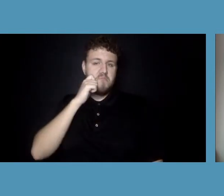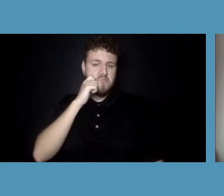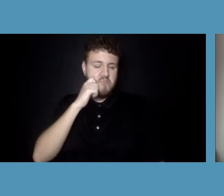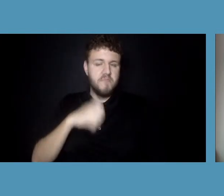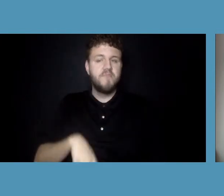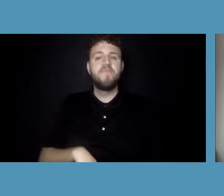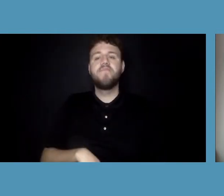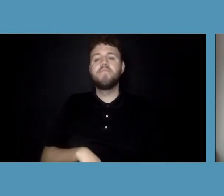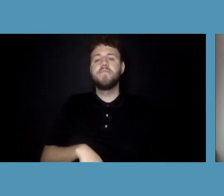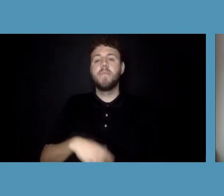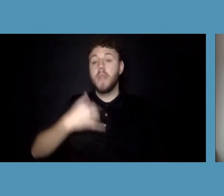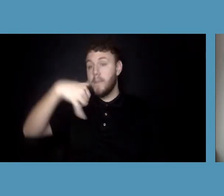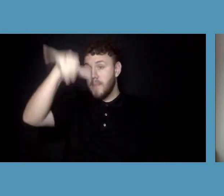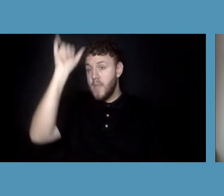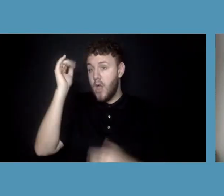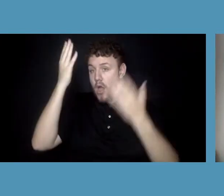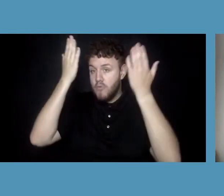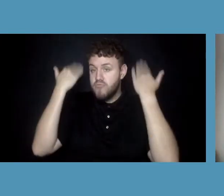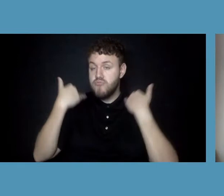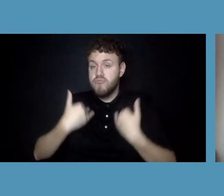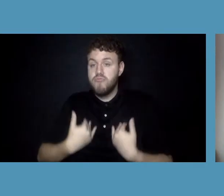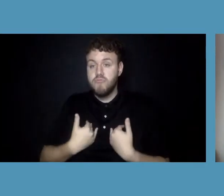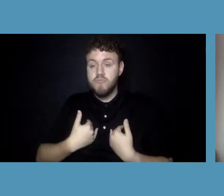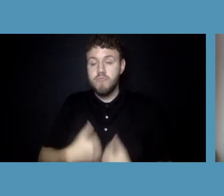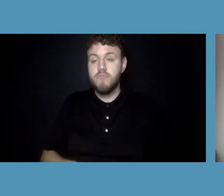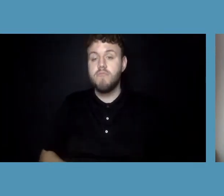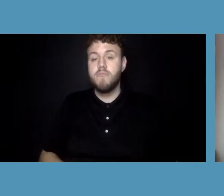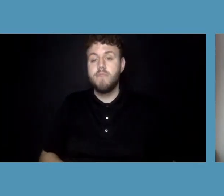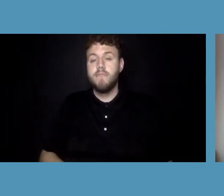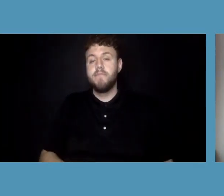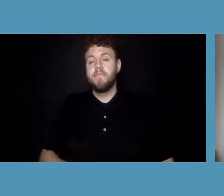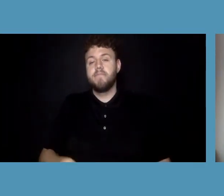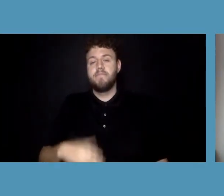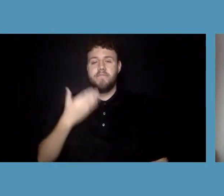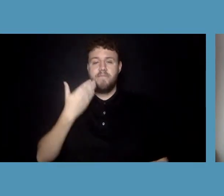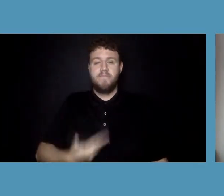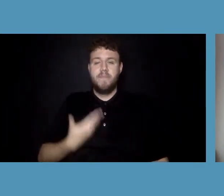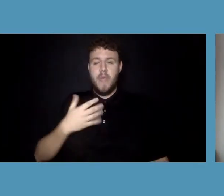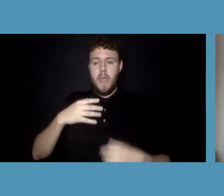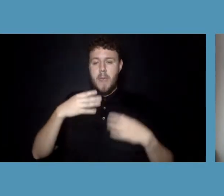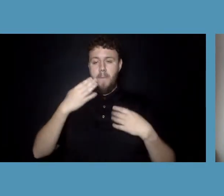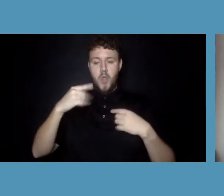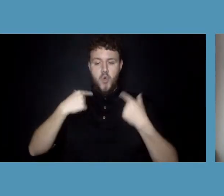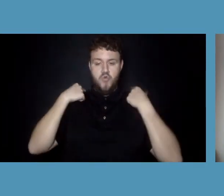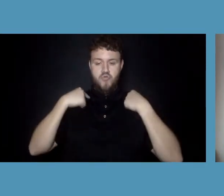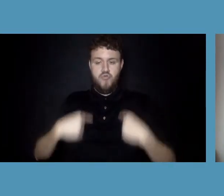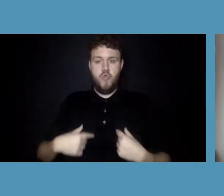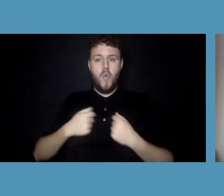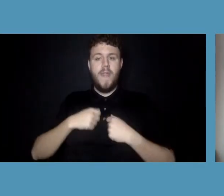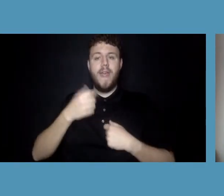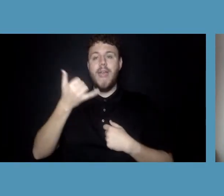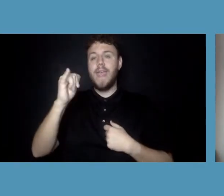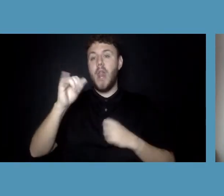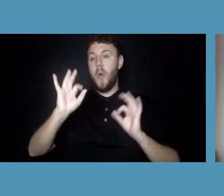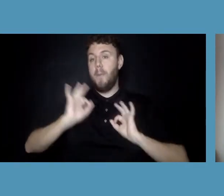with blonde hair and I am in blue tank top with yellow polka dots and you may see some